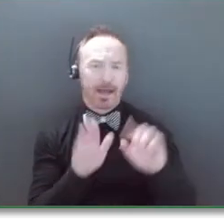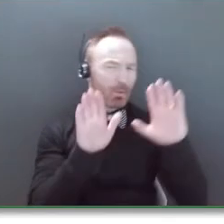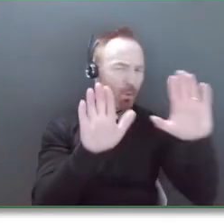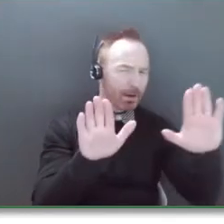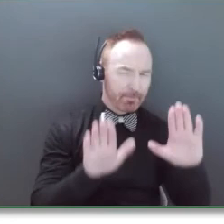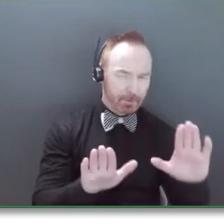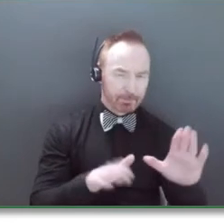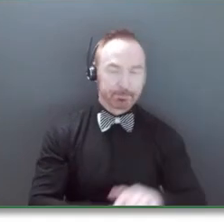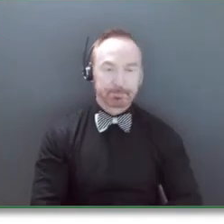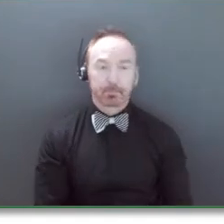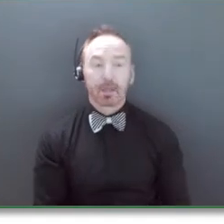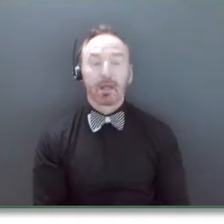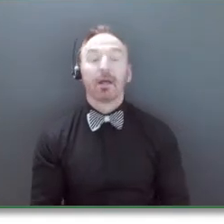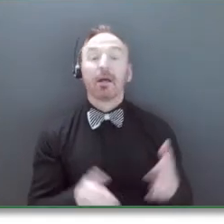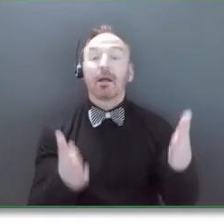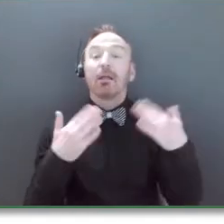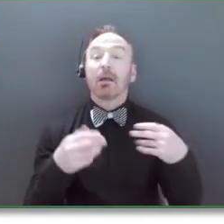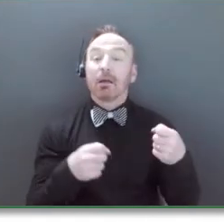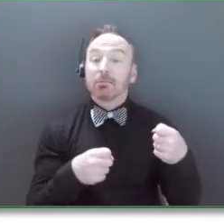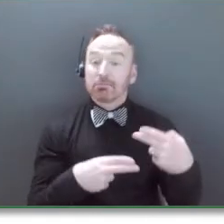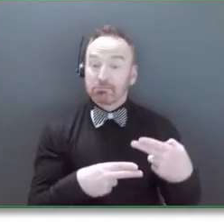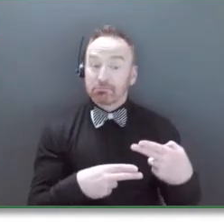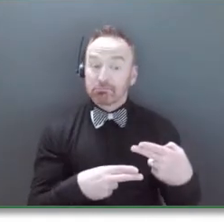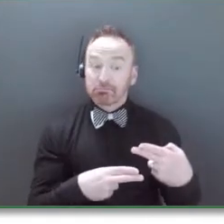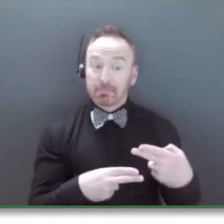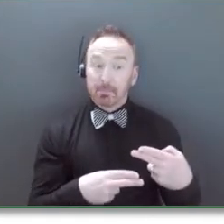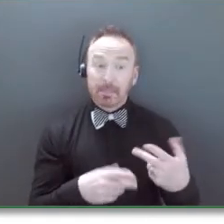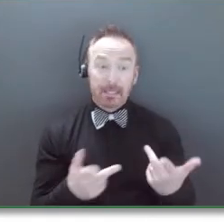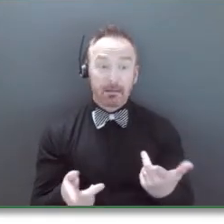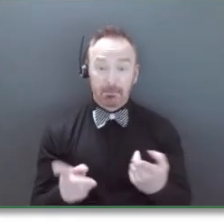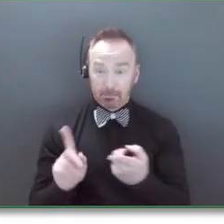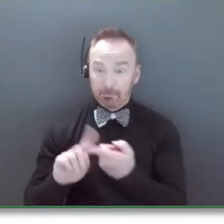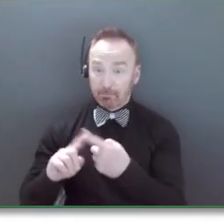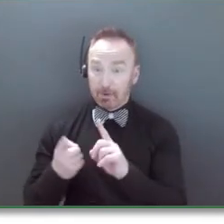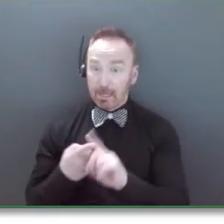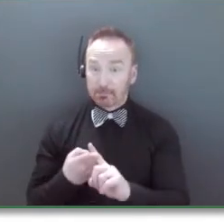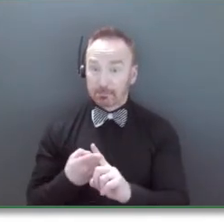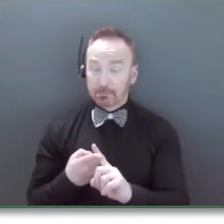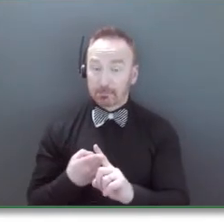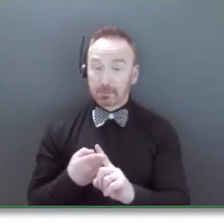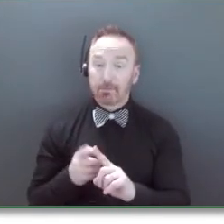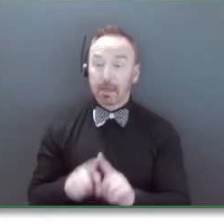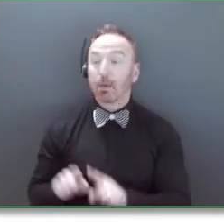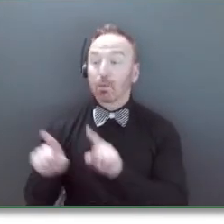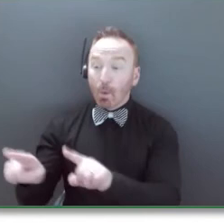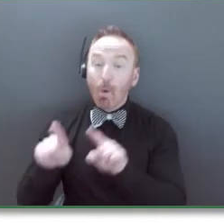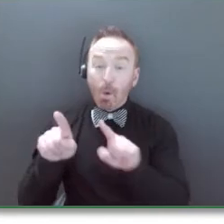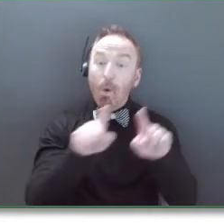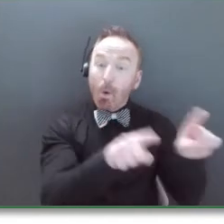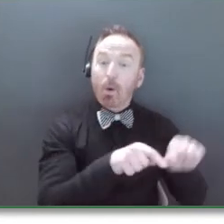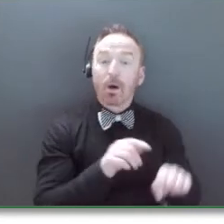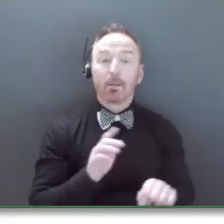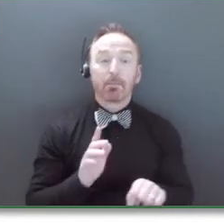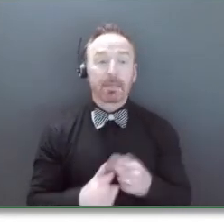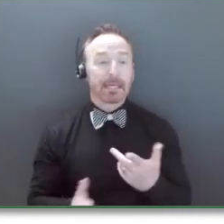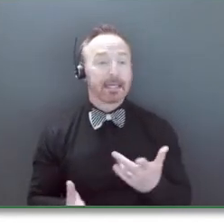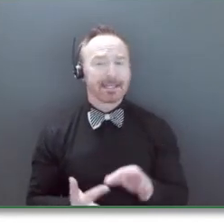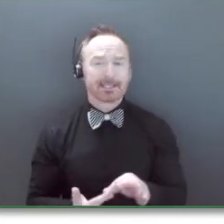Of course, you know friends get to enjoy these destinations and these special times together and and and experiencing the